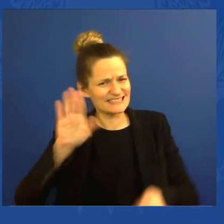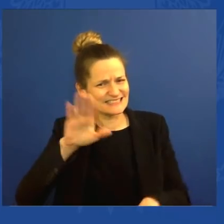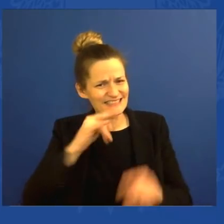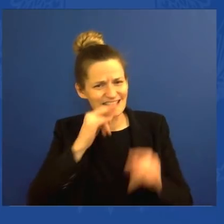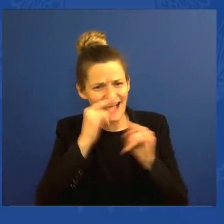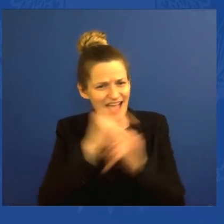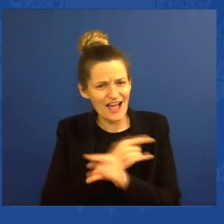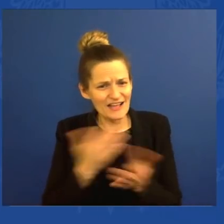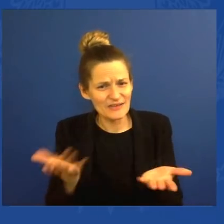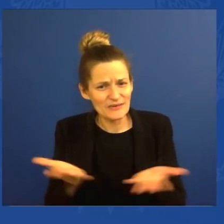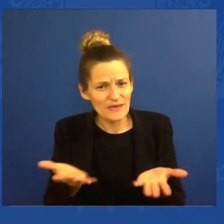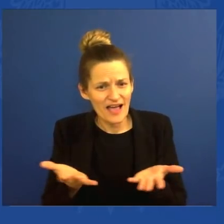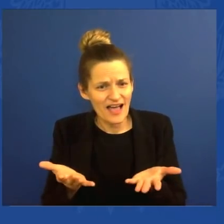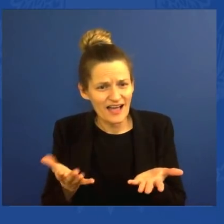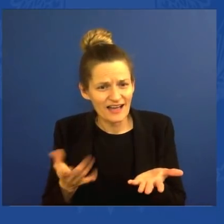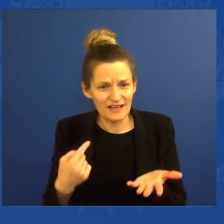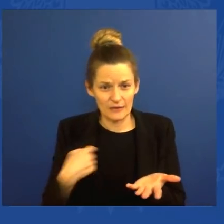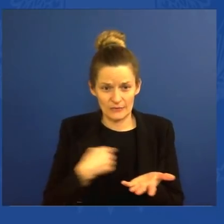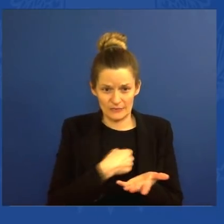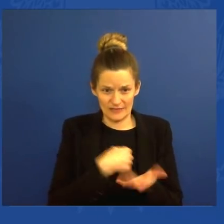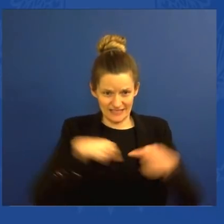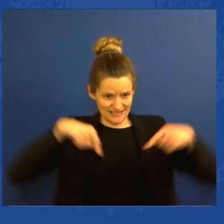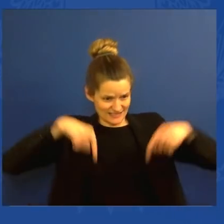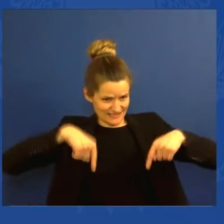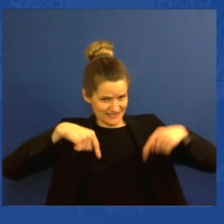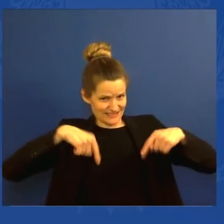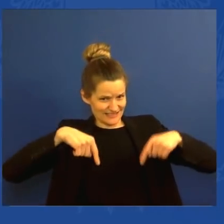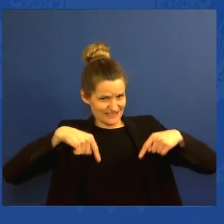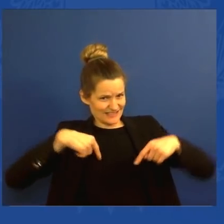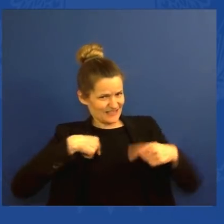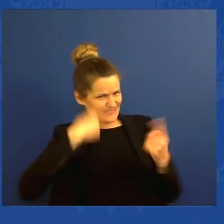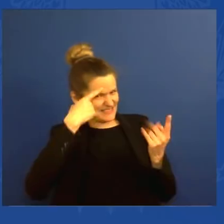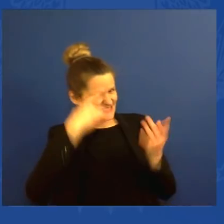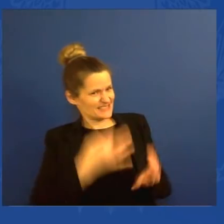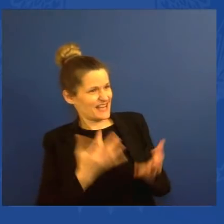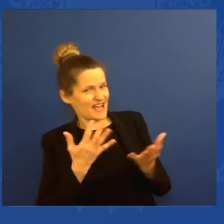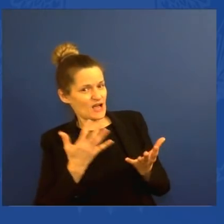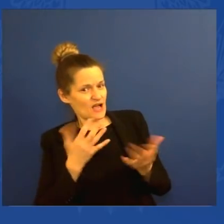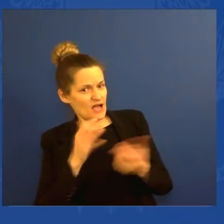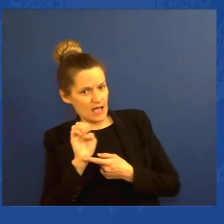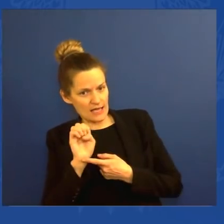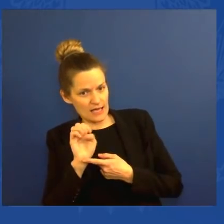So, we also -- I have no parenthetic. We got to be -- start investing a hell of a lot more money